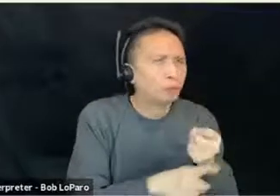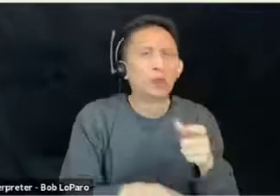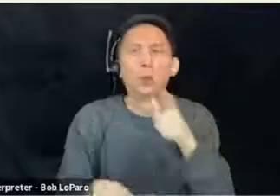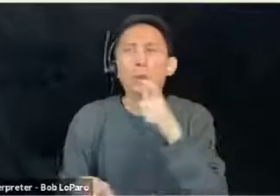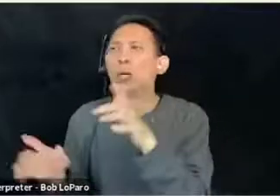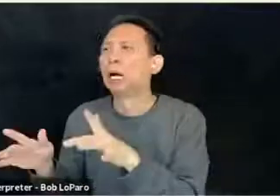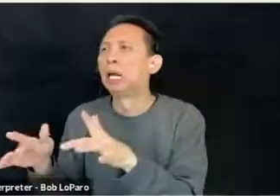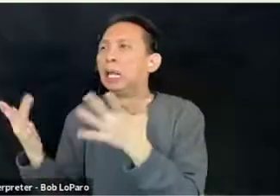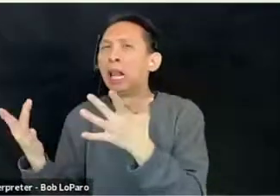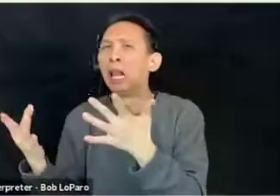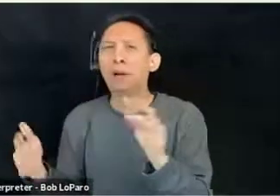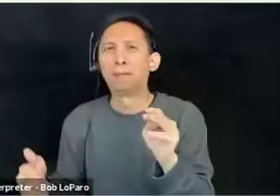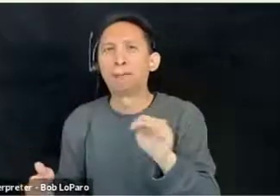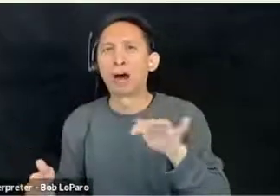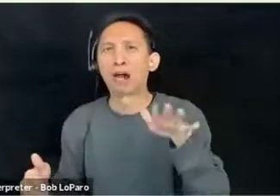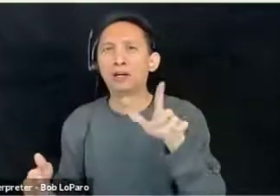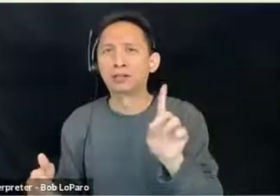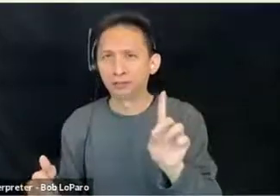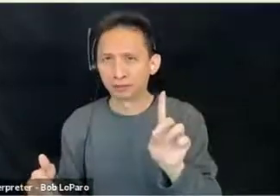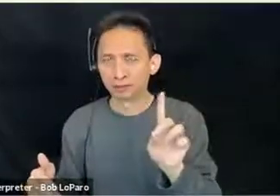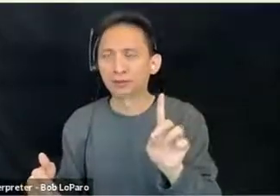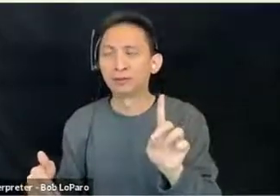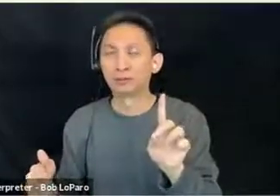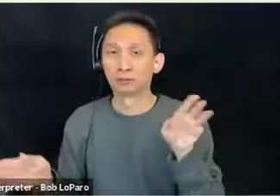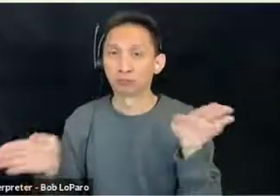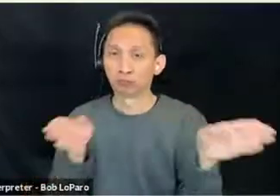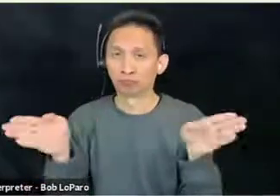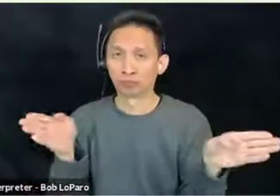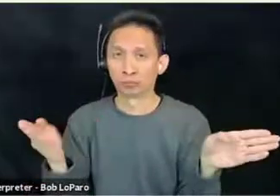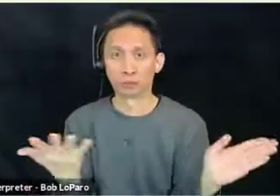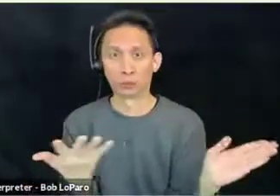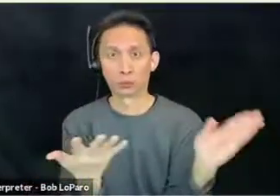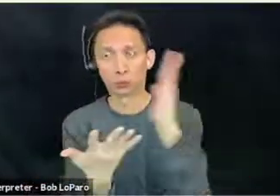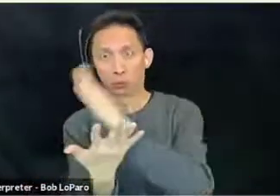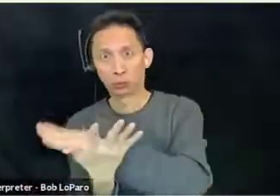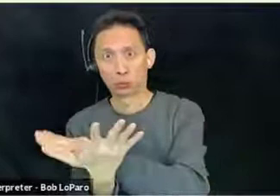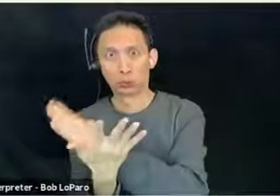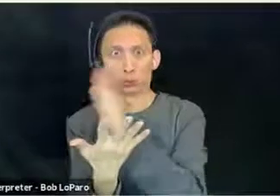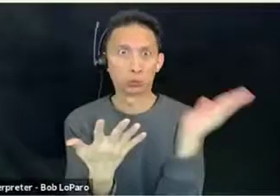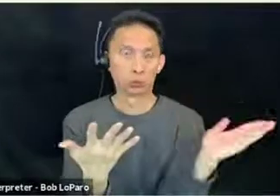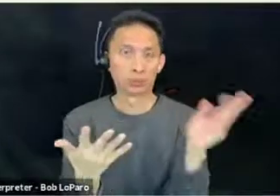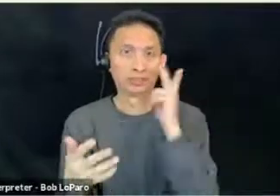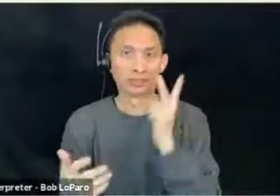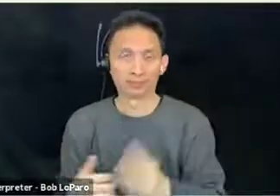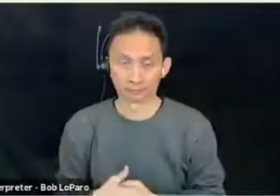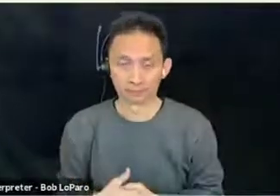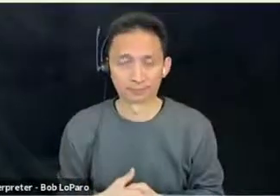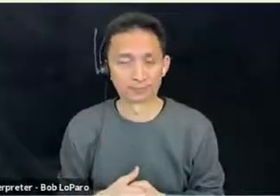So, it's important to know that this disease, we're still learning about it,